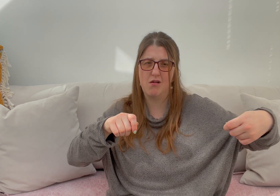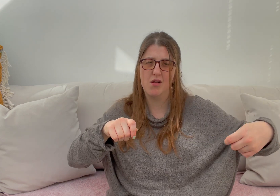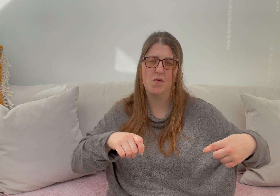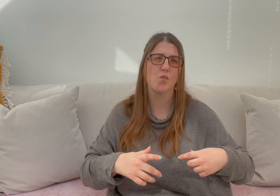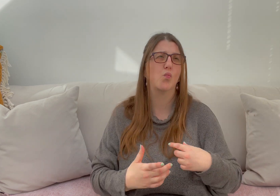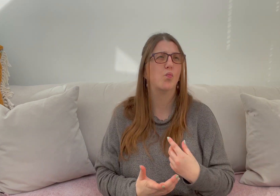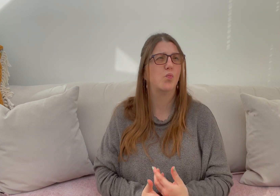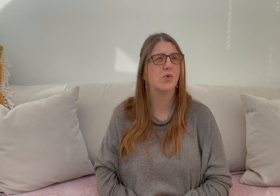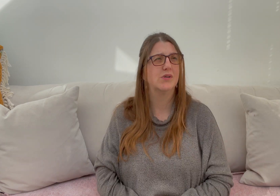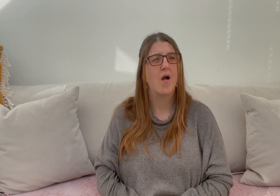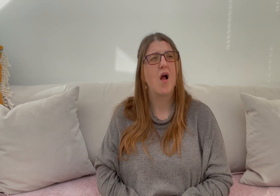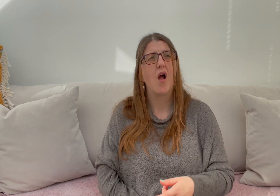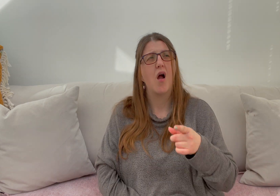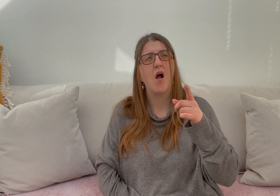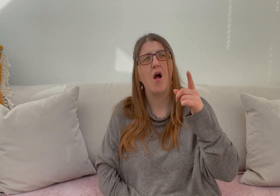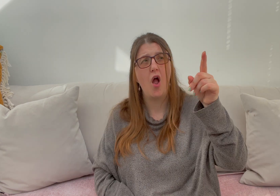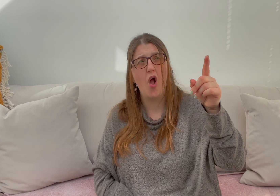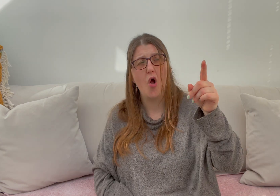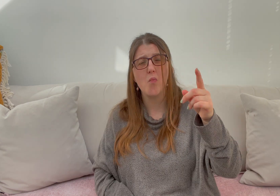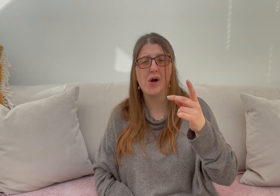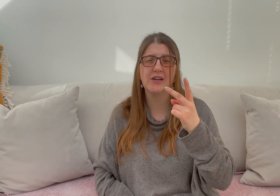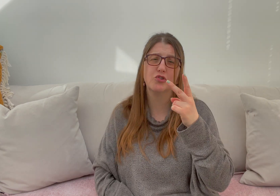we just sign the time using numbers as it is a clearer visual to understand.